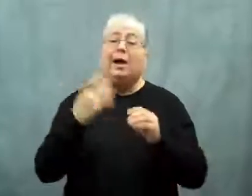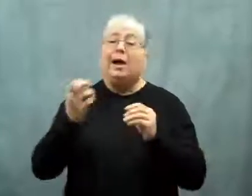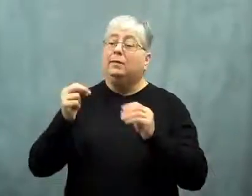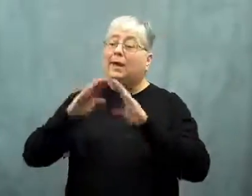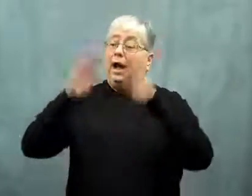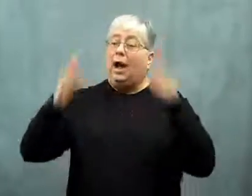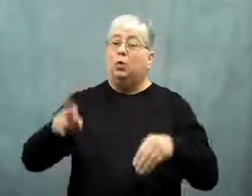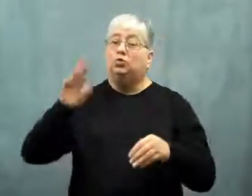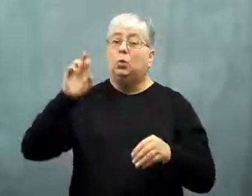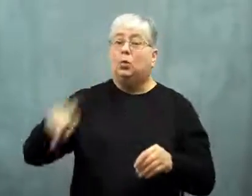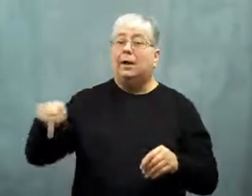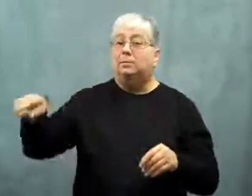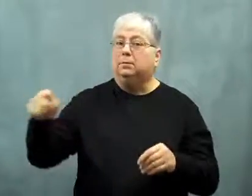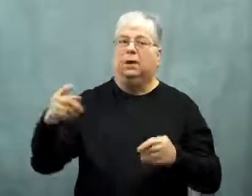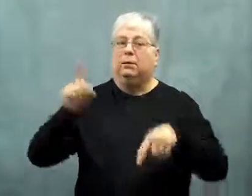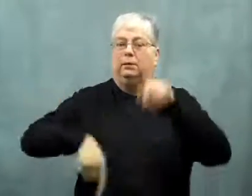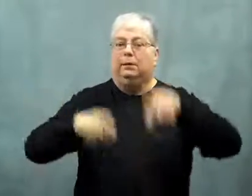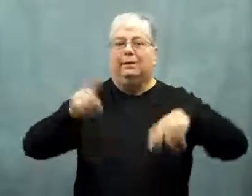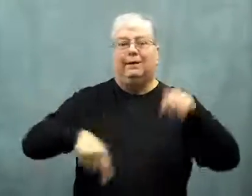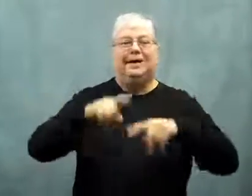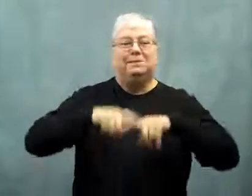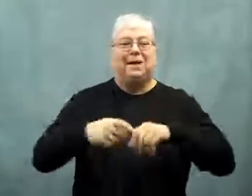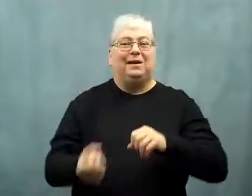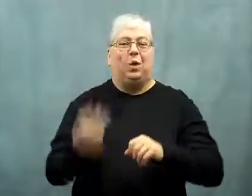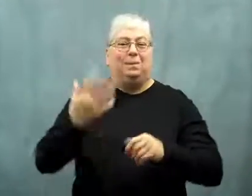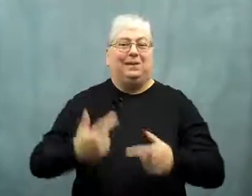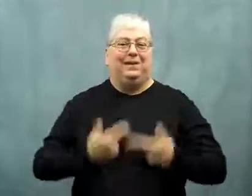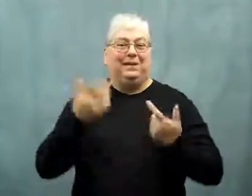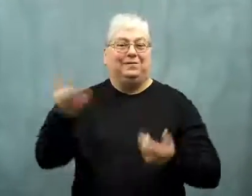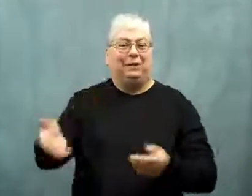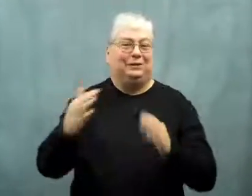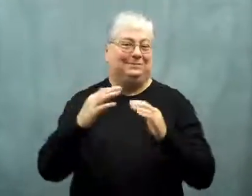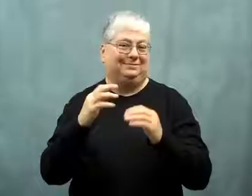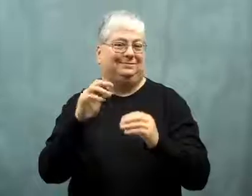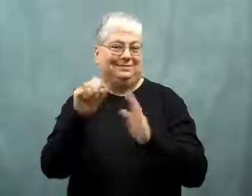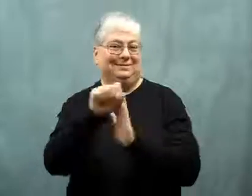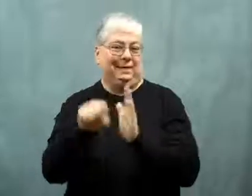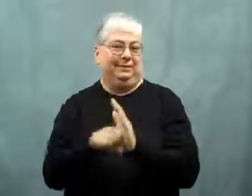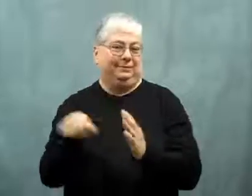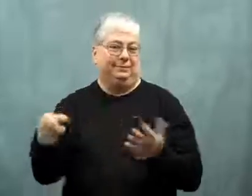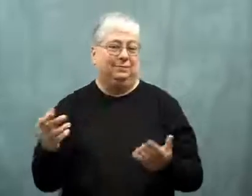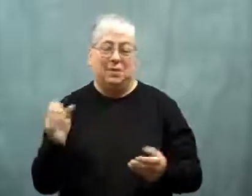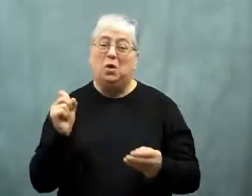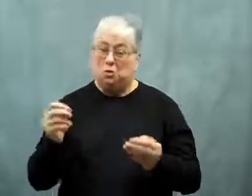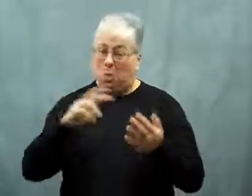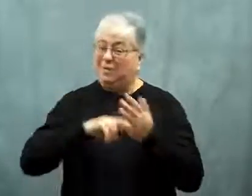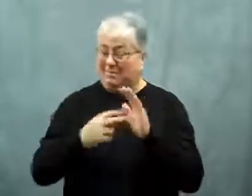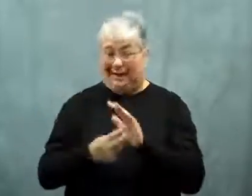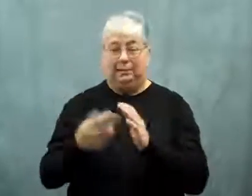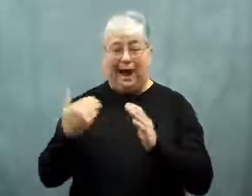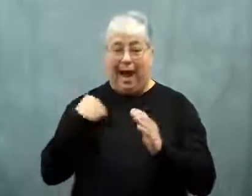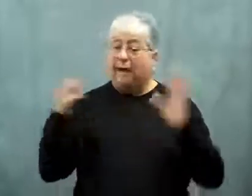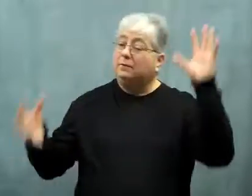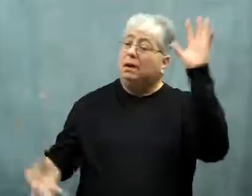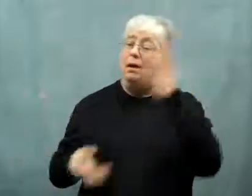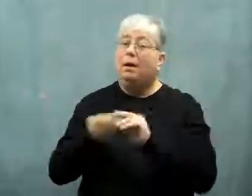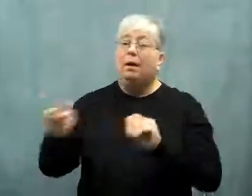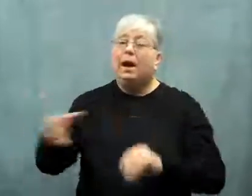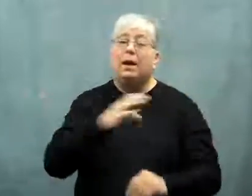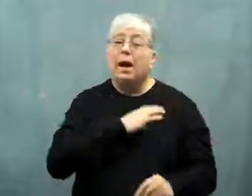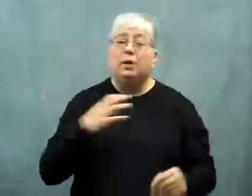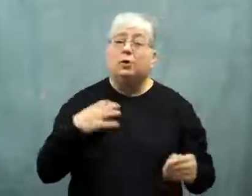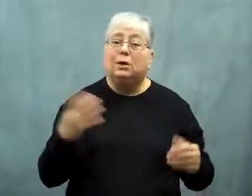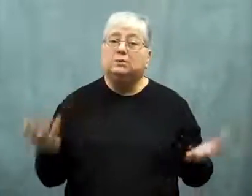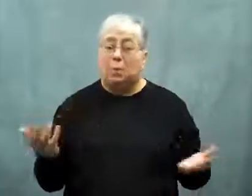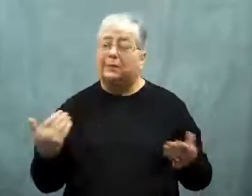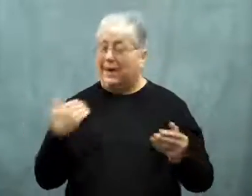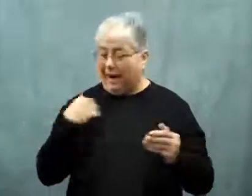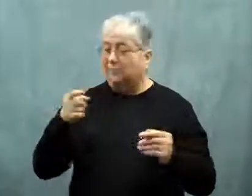Then the number of representatives from each state in the House